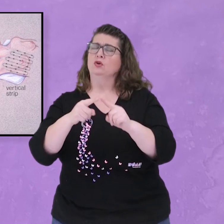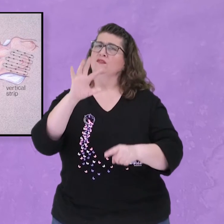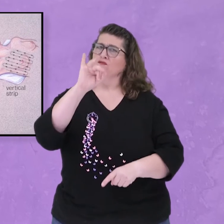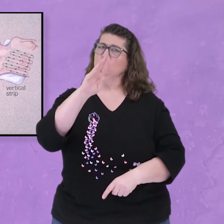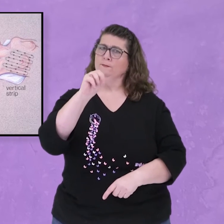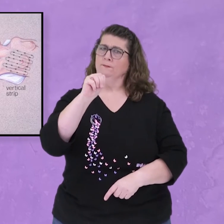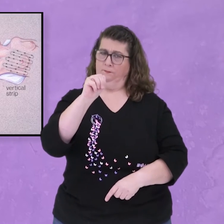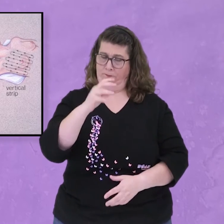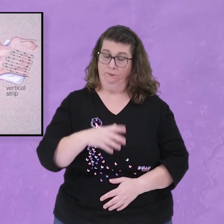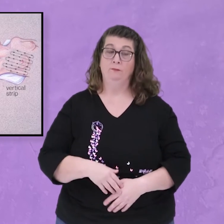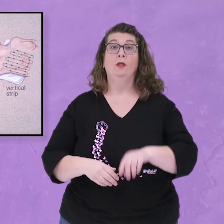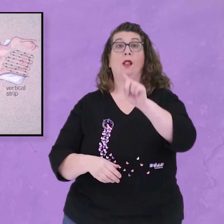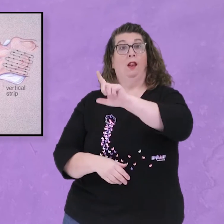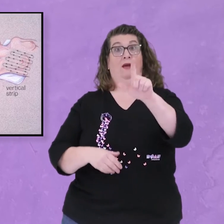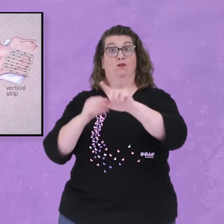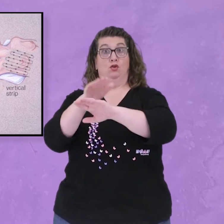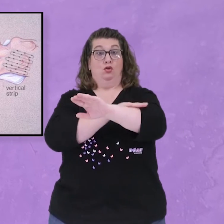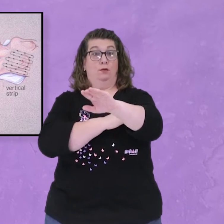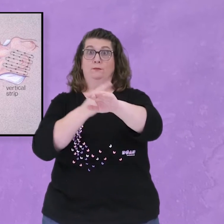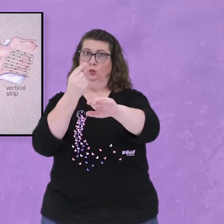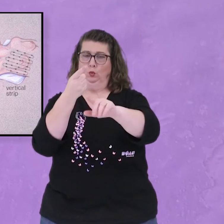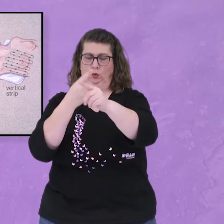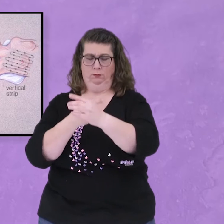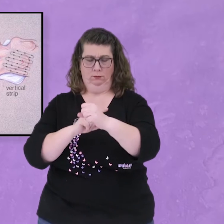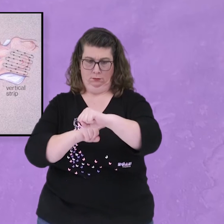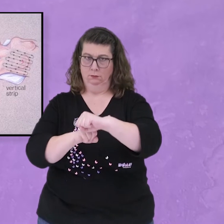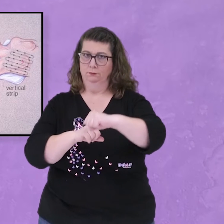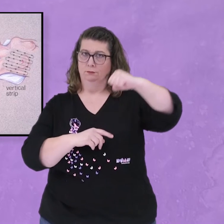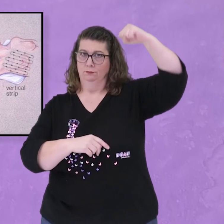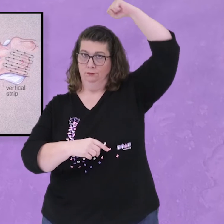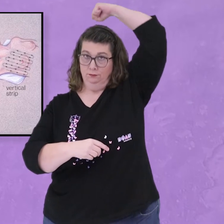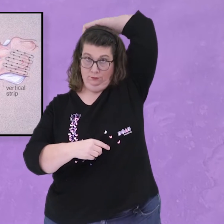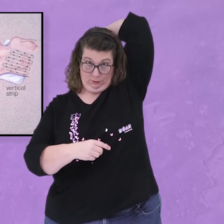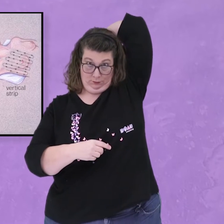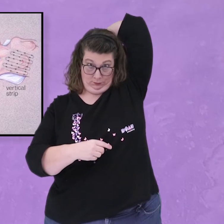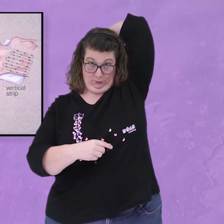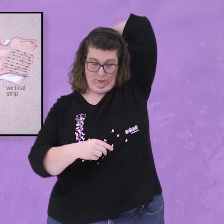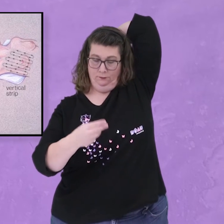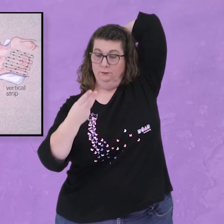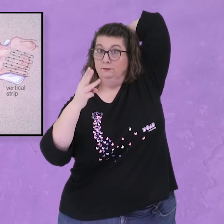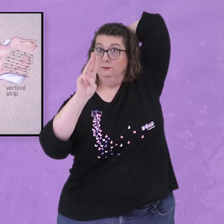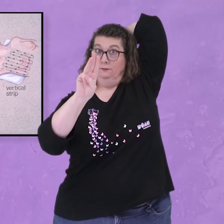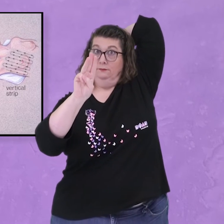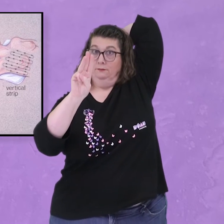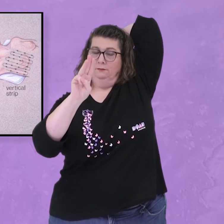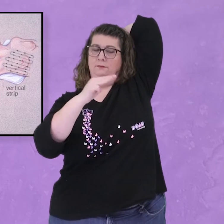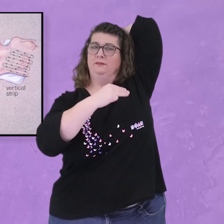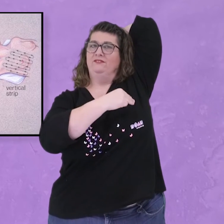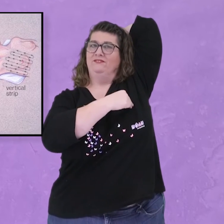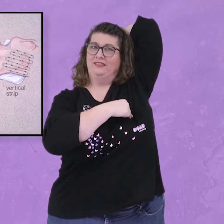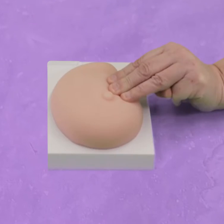press gently but firmly on your left breast,